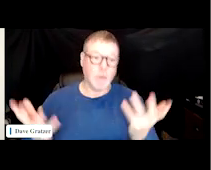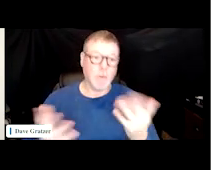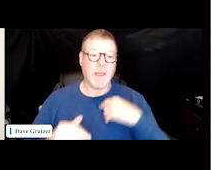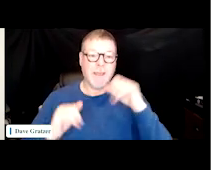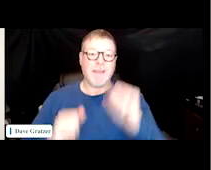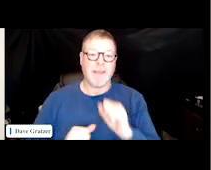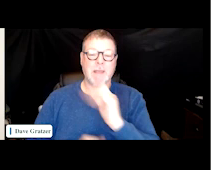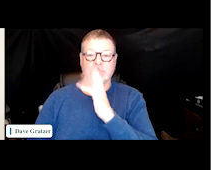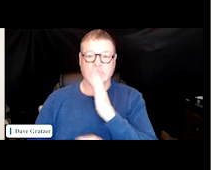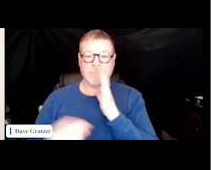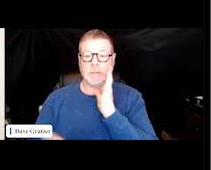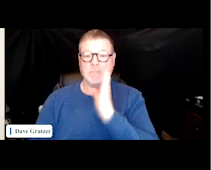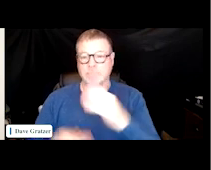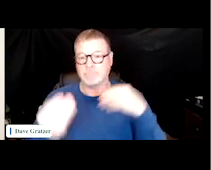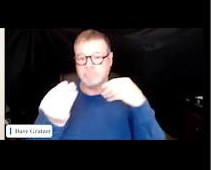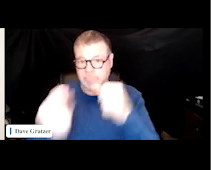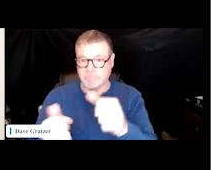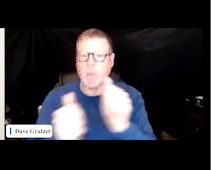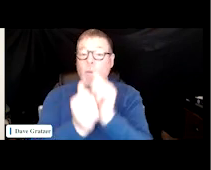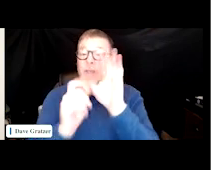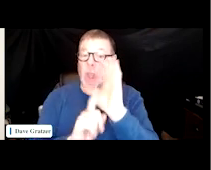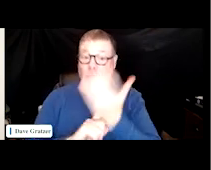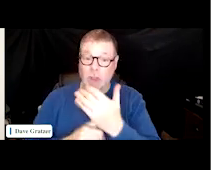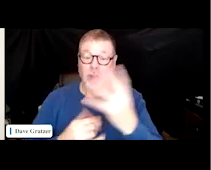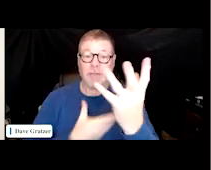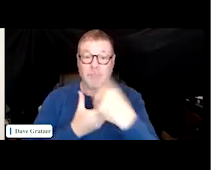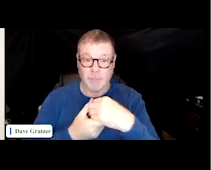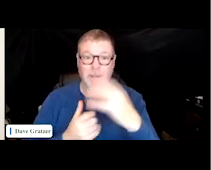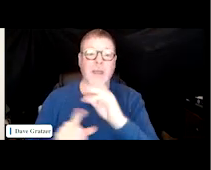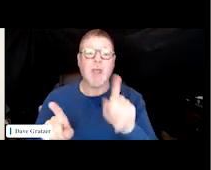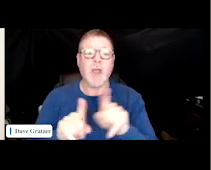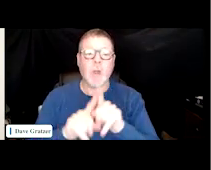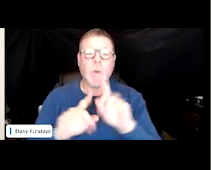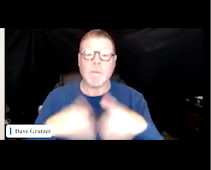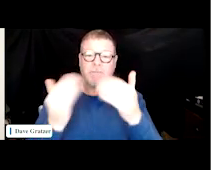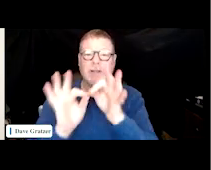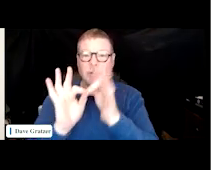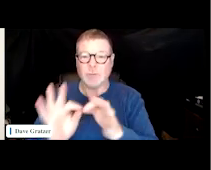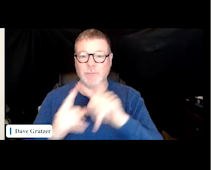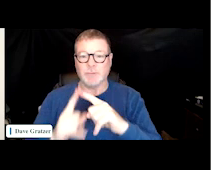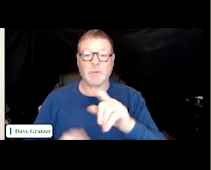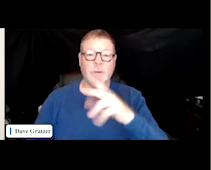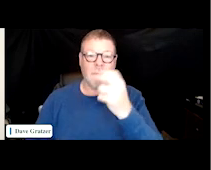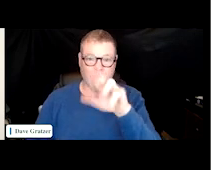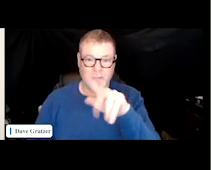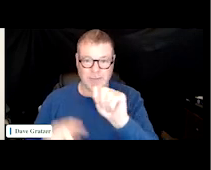linguistically and culturally with the family and also provide interpretation to the rest of the HEARTeam that was there with us.